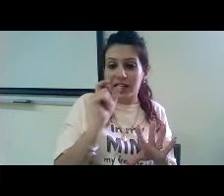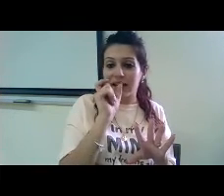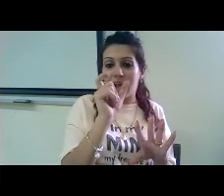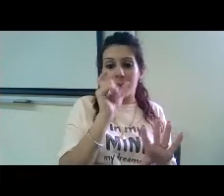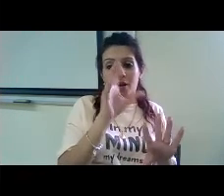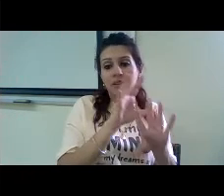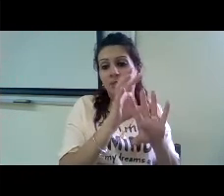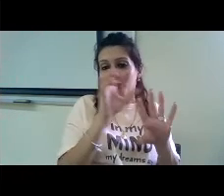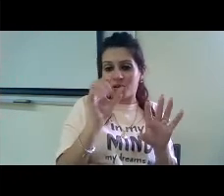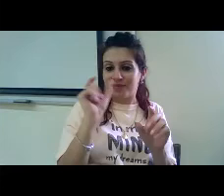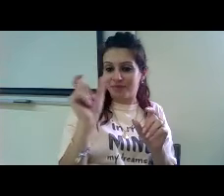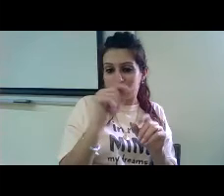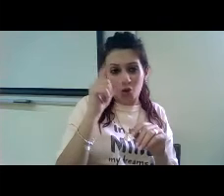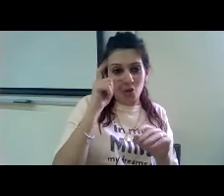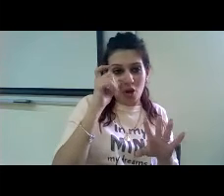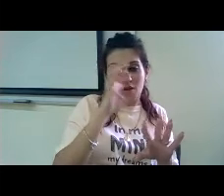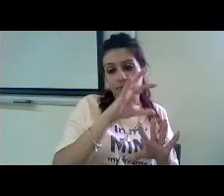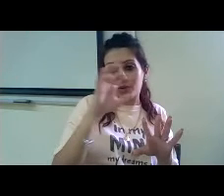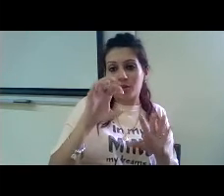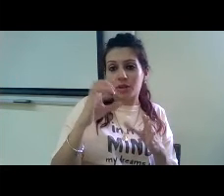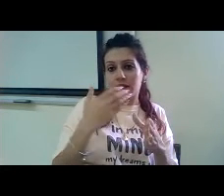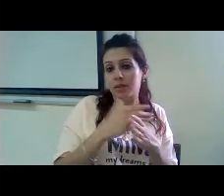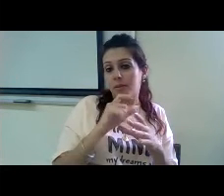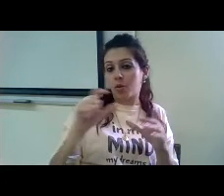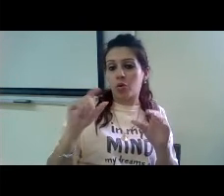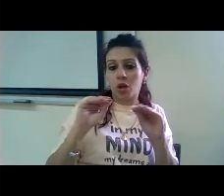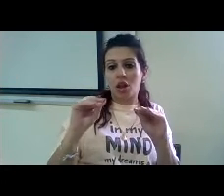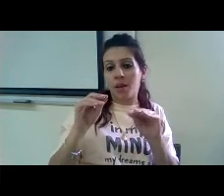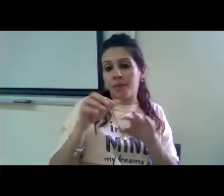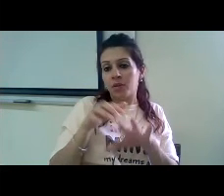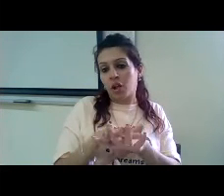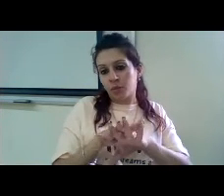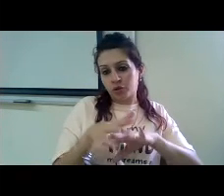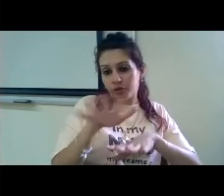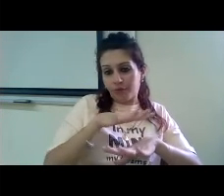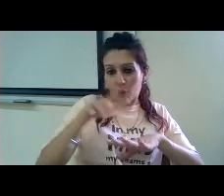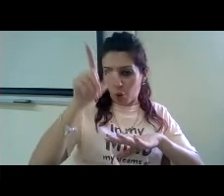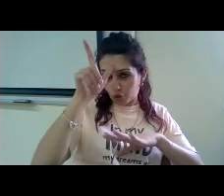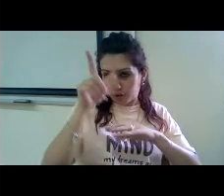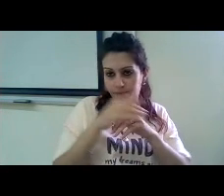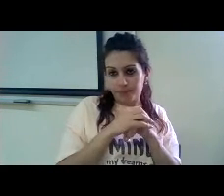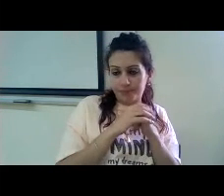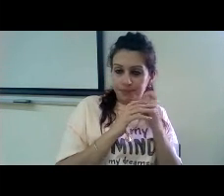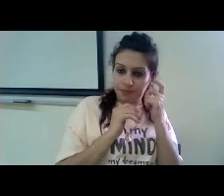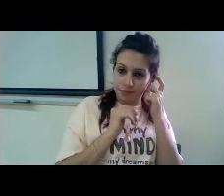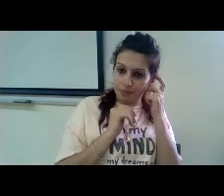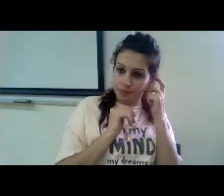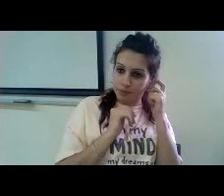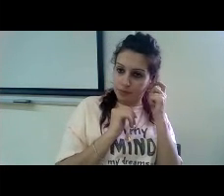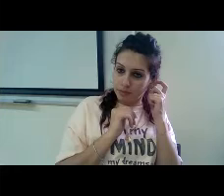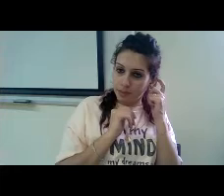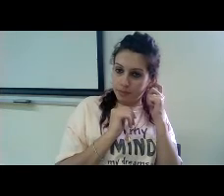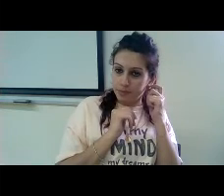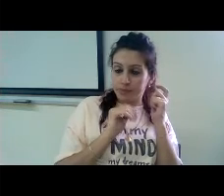So for teachers, they face many changes. Now they work in different teaching